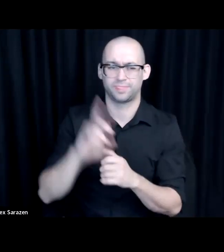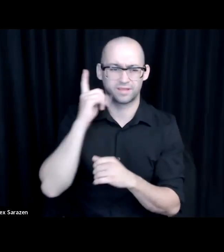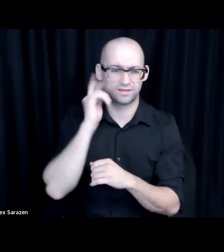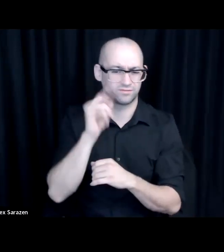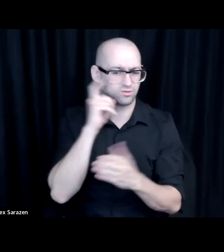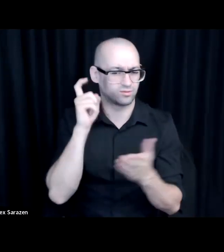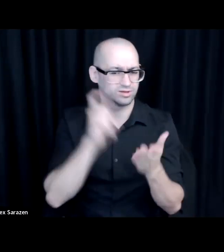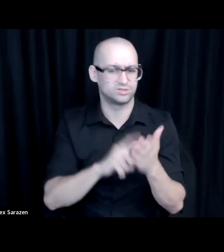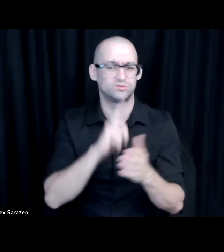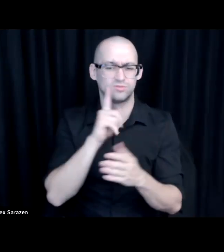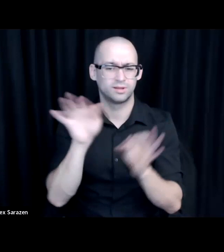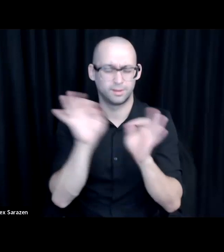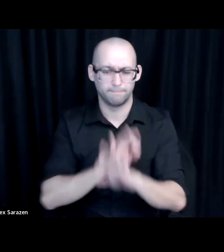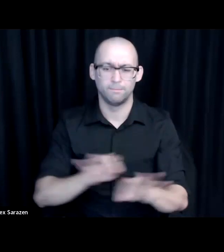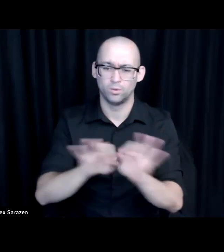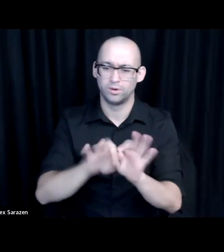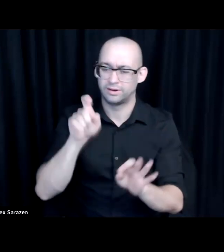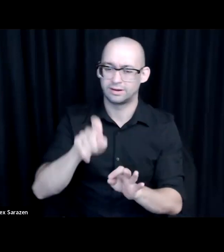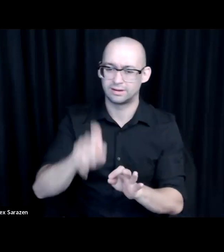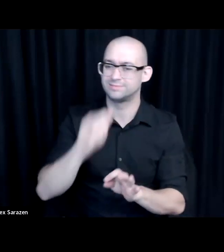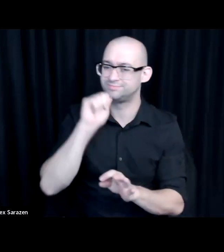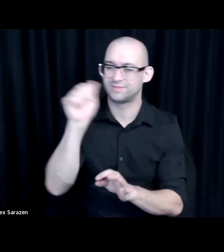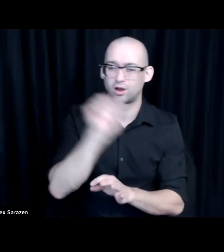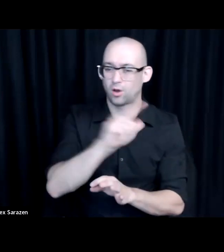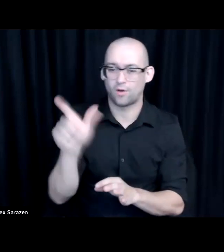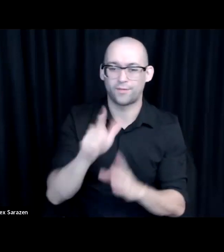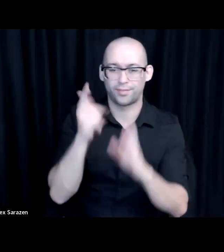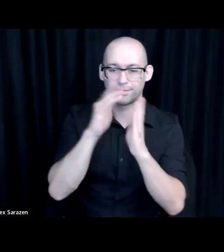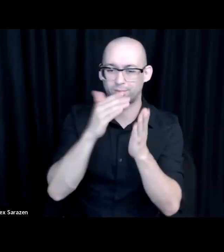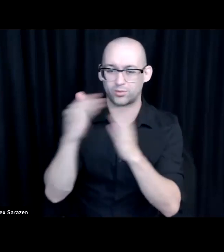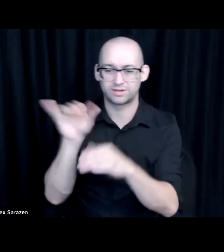that not all communities are in the same position, whether because of infrastructure gaps, historical